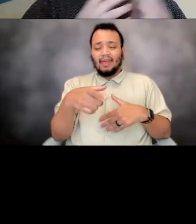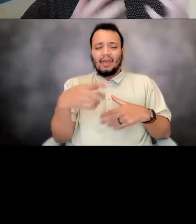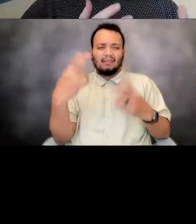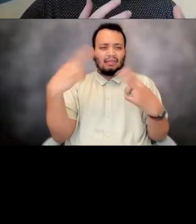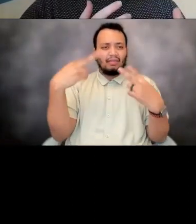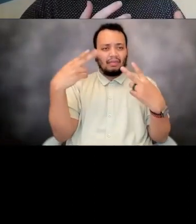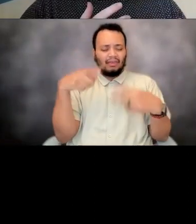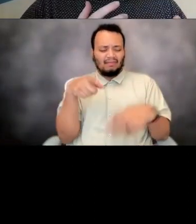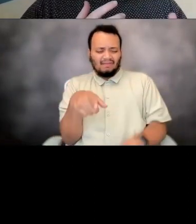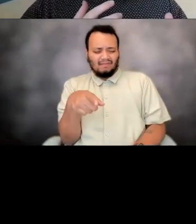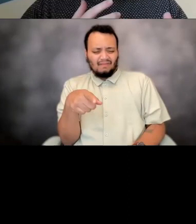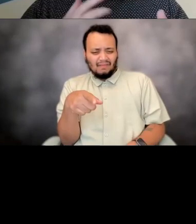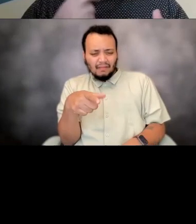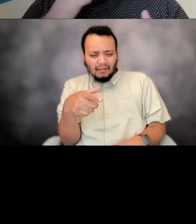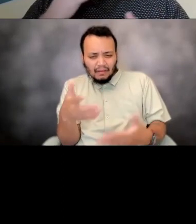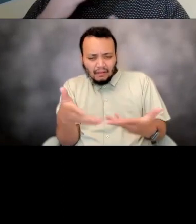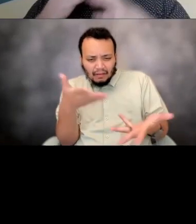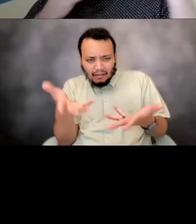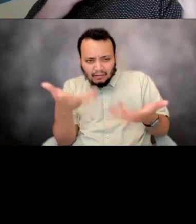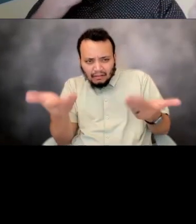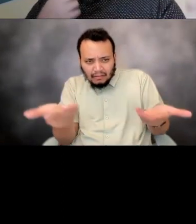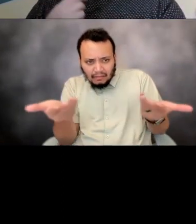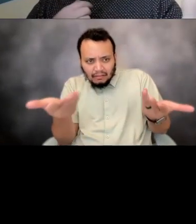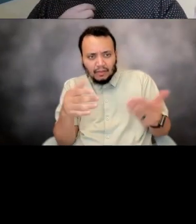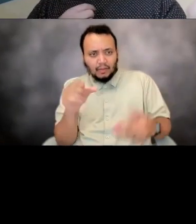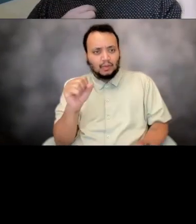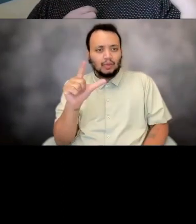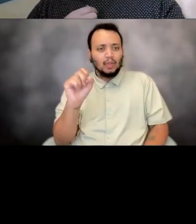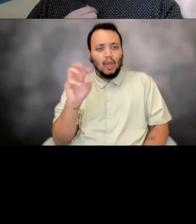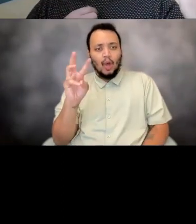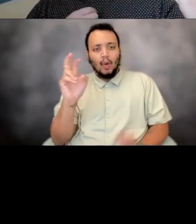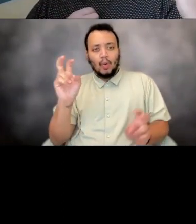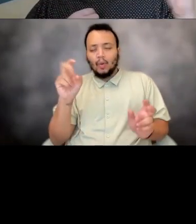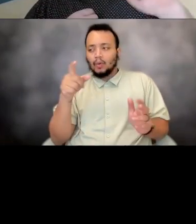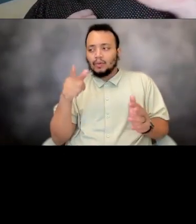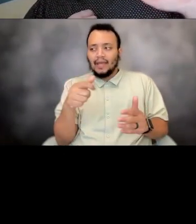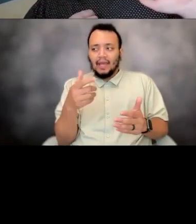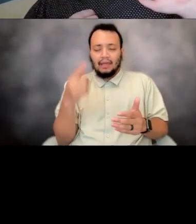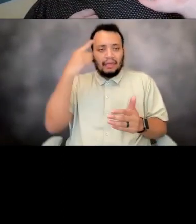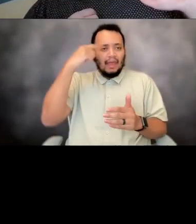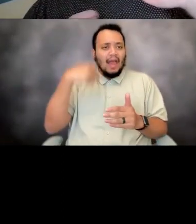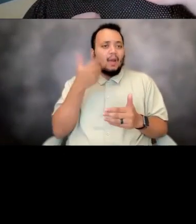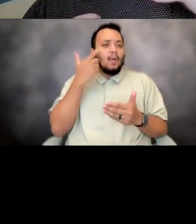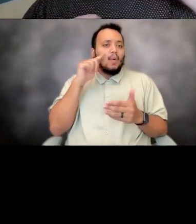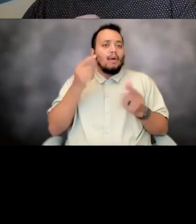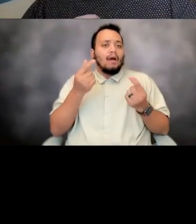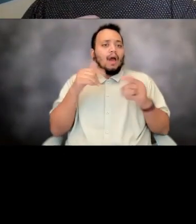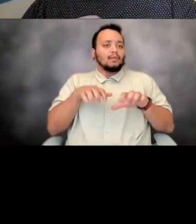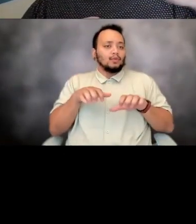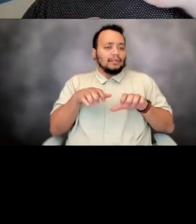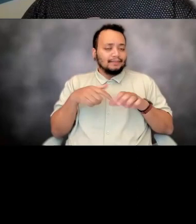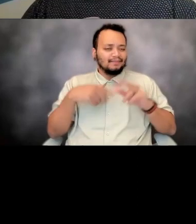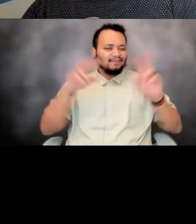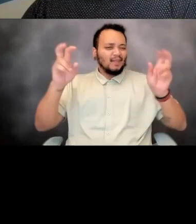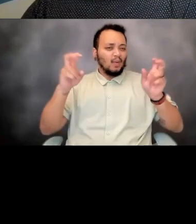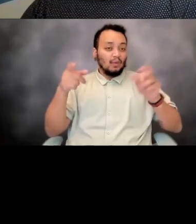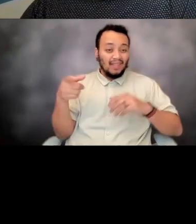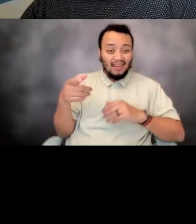didn't know what I was doing." So in this quote, you know, I hear the ableism and discrimination